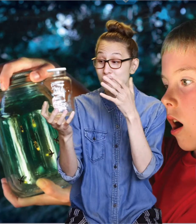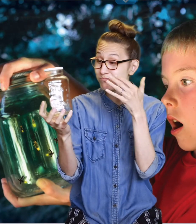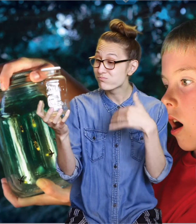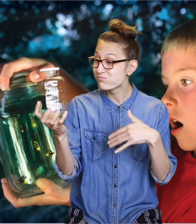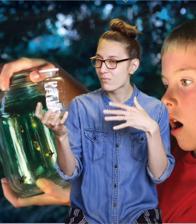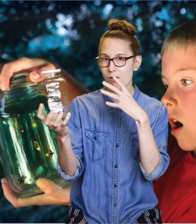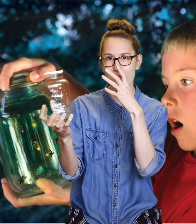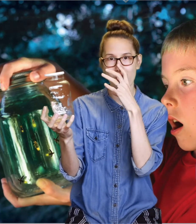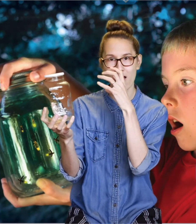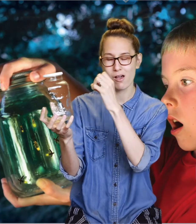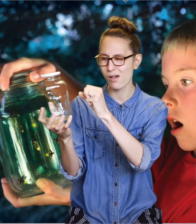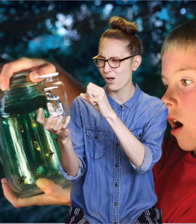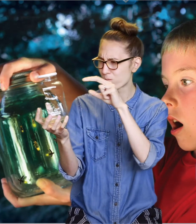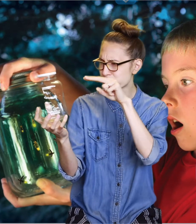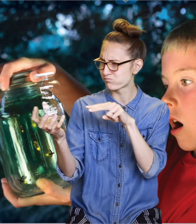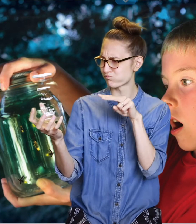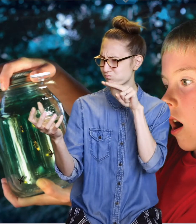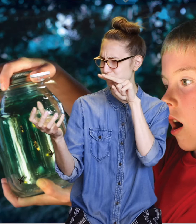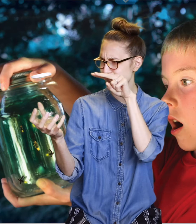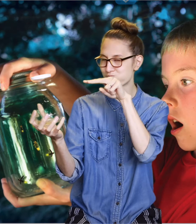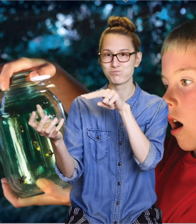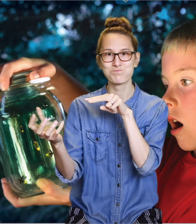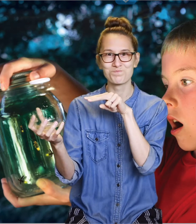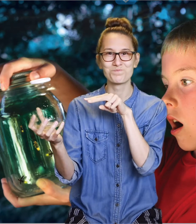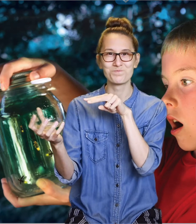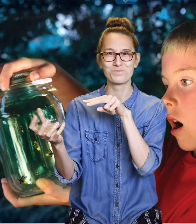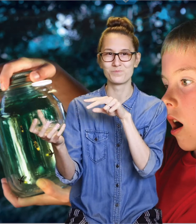So fascinating! I watch them